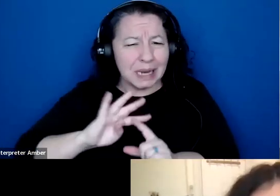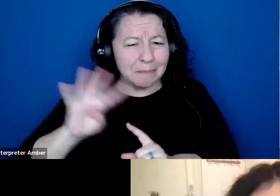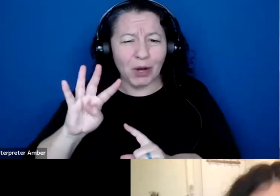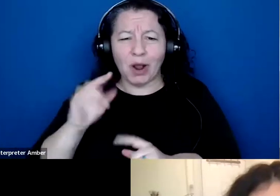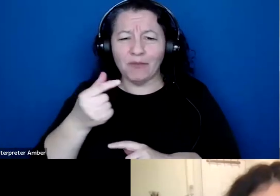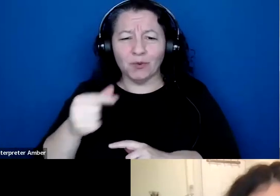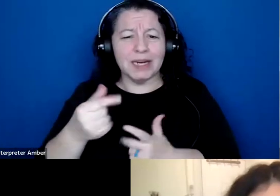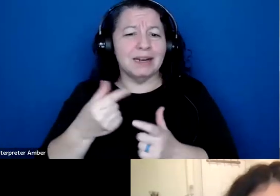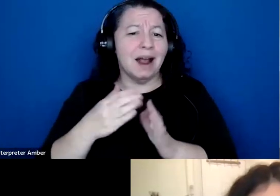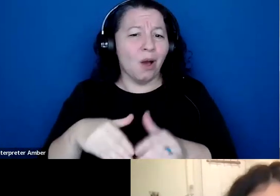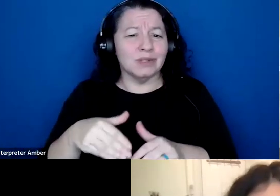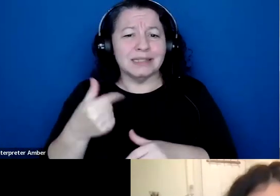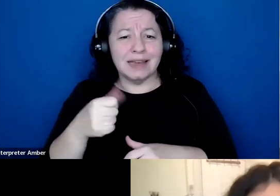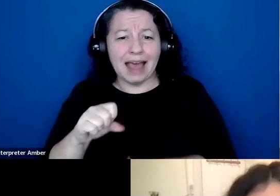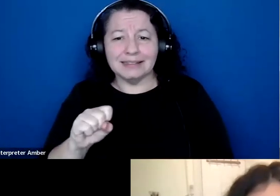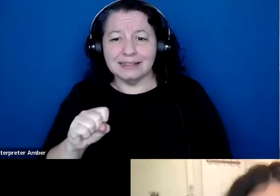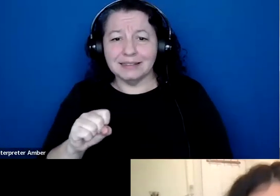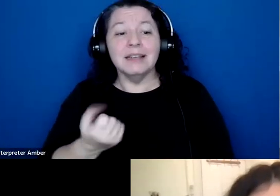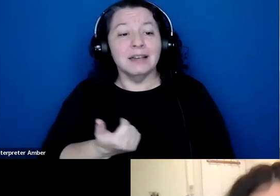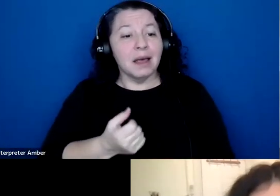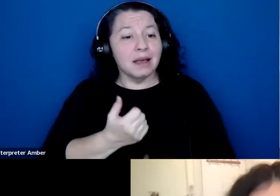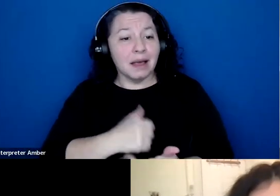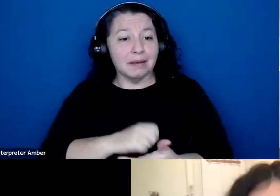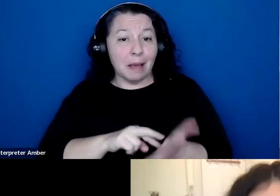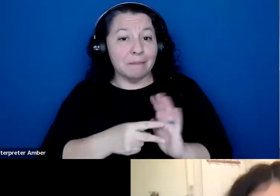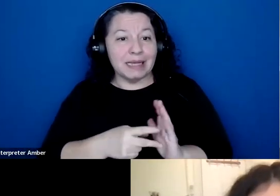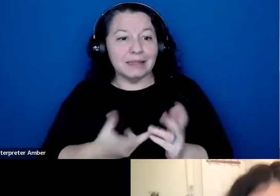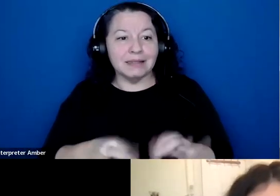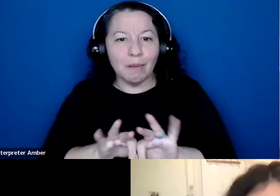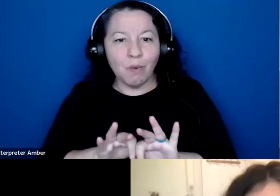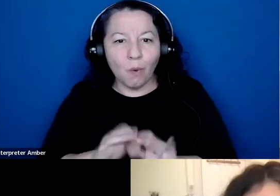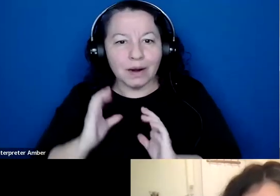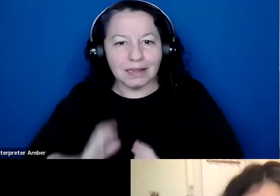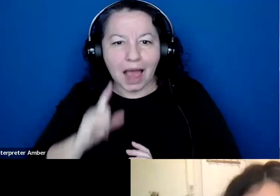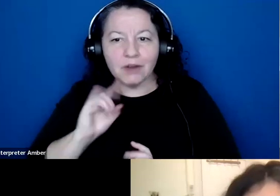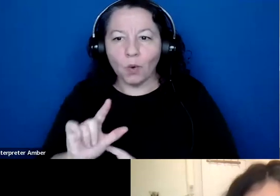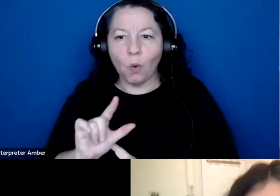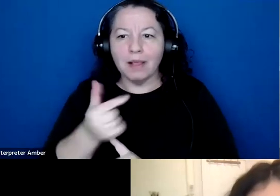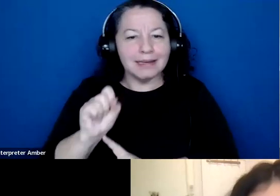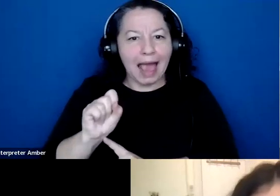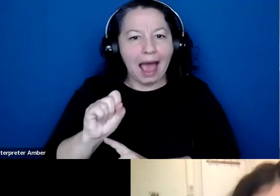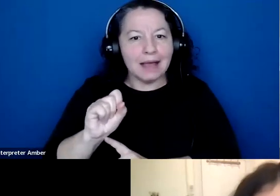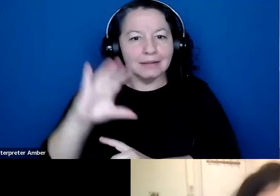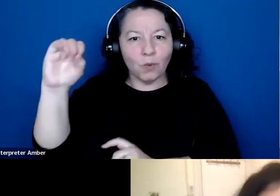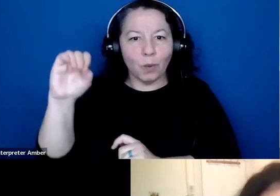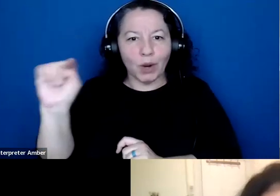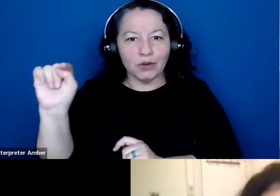And that makes it an important client of oil and gas corporations. You know, it's no coincidence that these industries continue